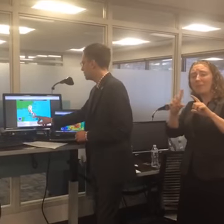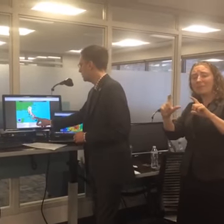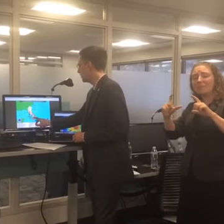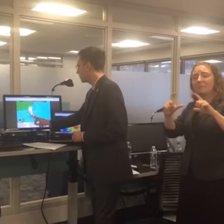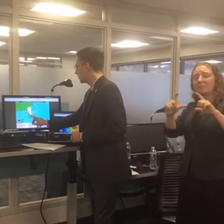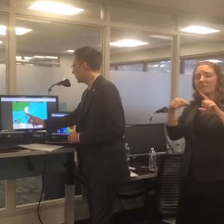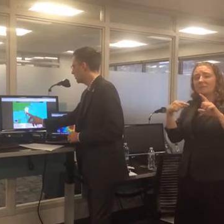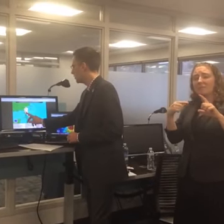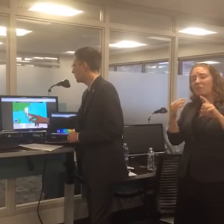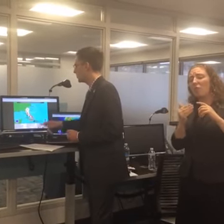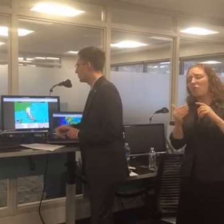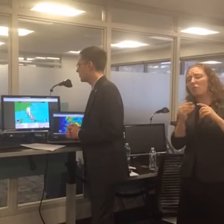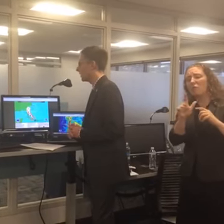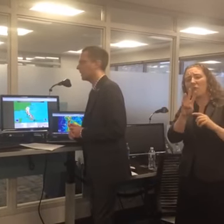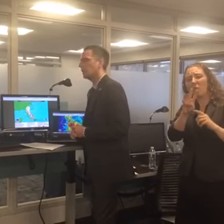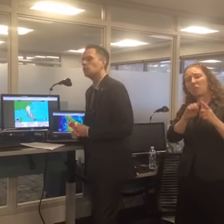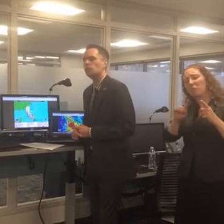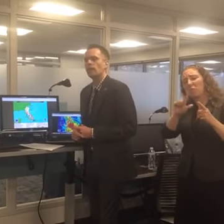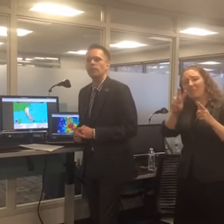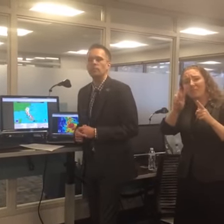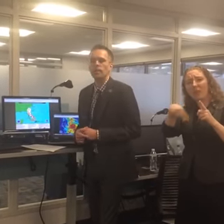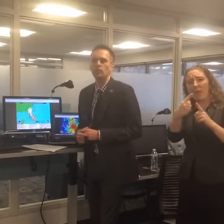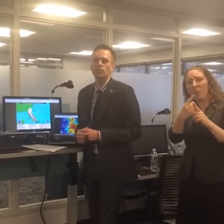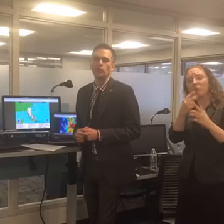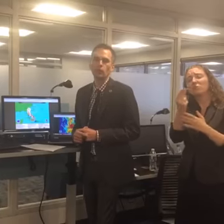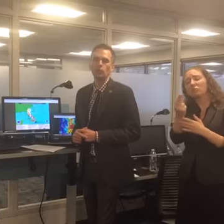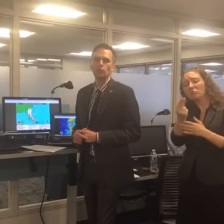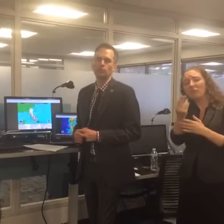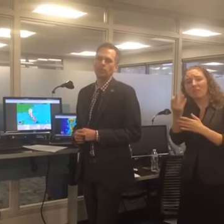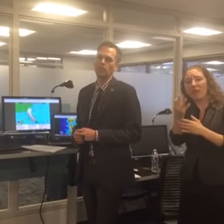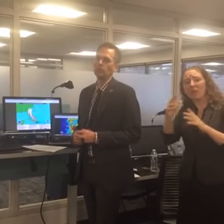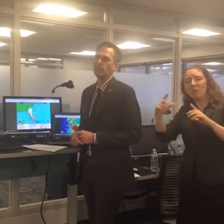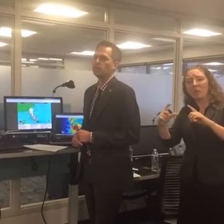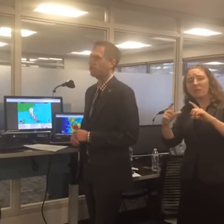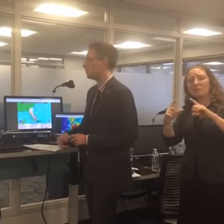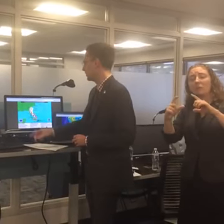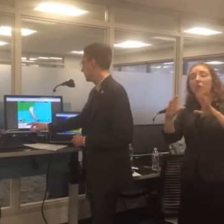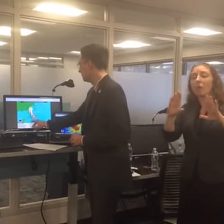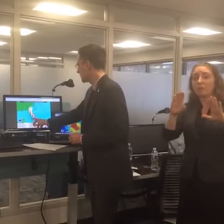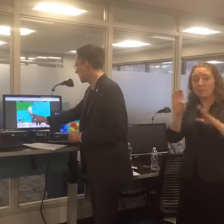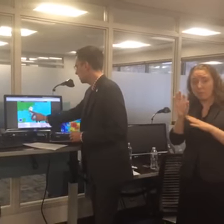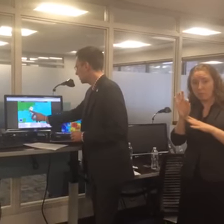to eventually, as we go into Thursday and into Friday, parallel the coast of the Florida